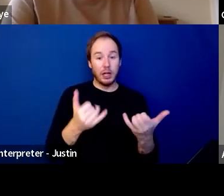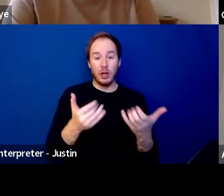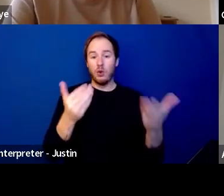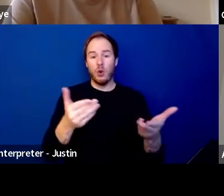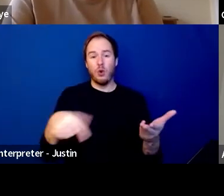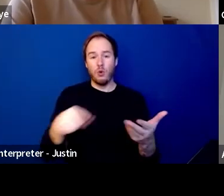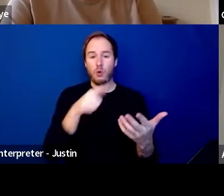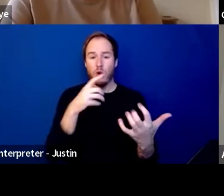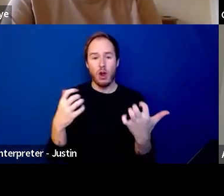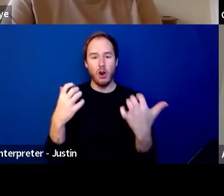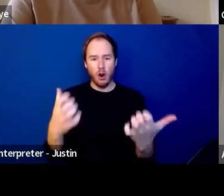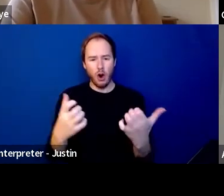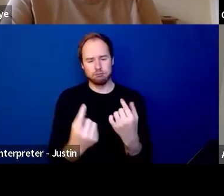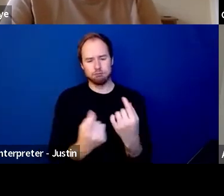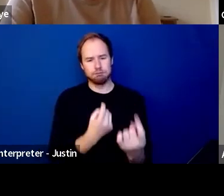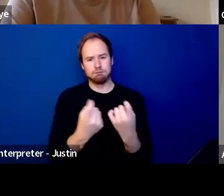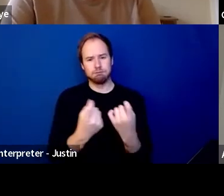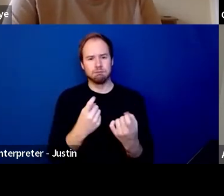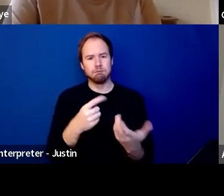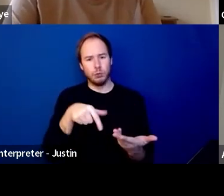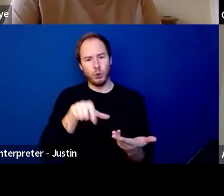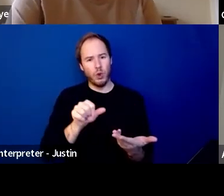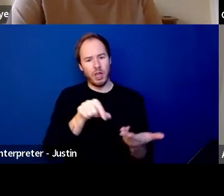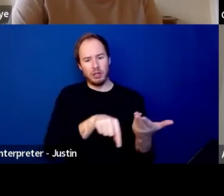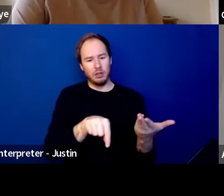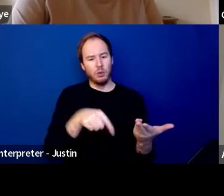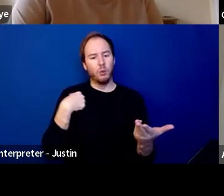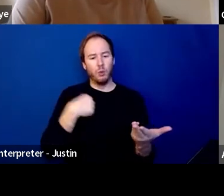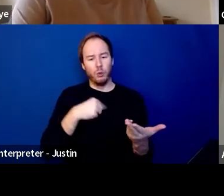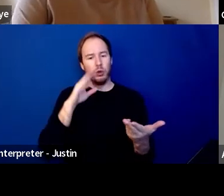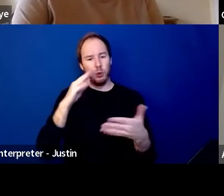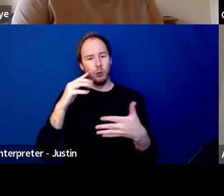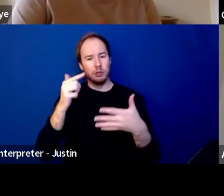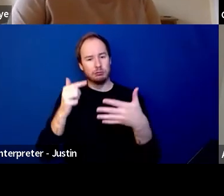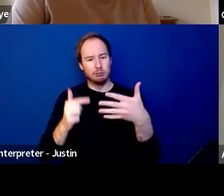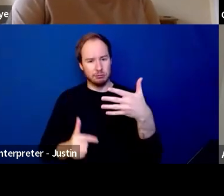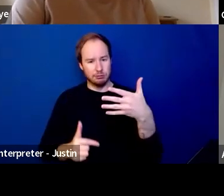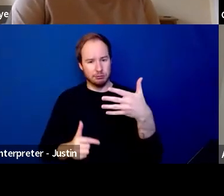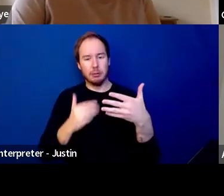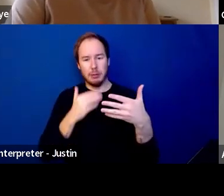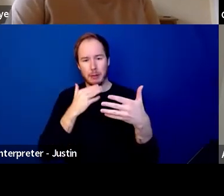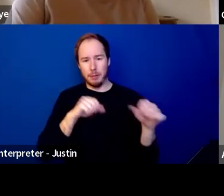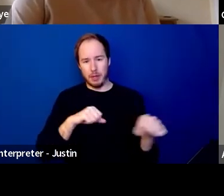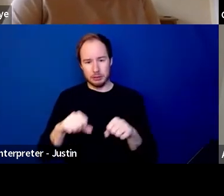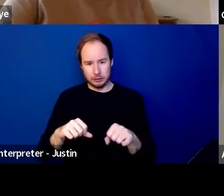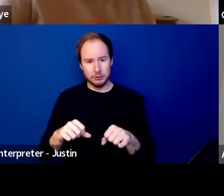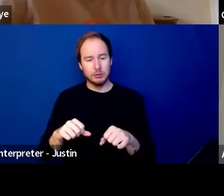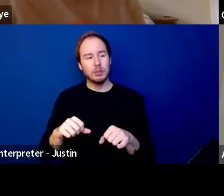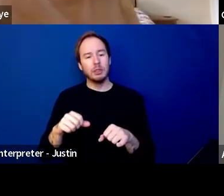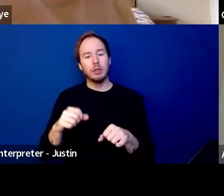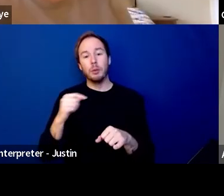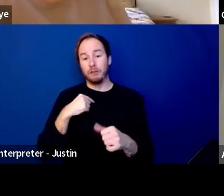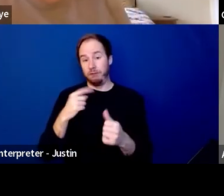for our panelists in the Q&A box. And we'll get to as many as we can. I do, before we turn to some of those, I just wanna ask, again,